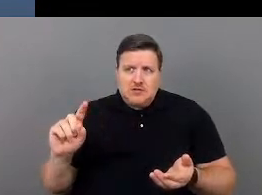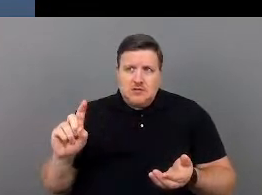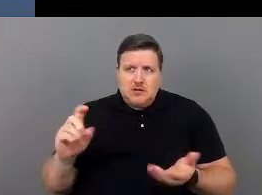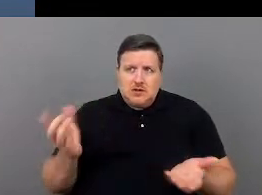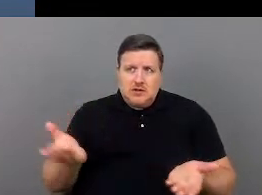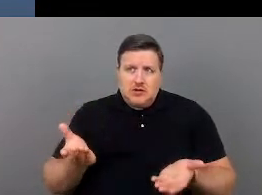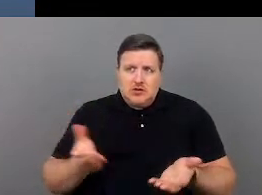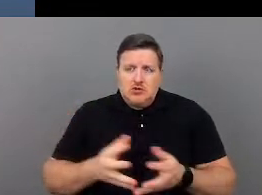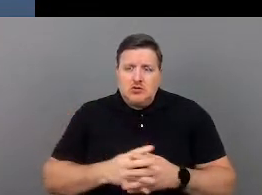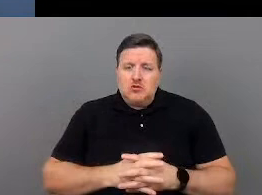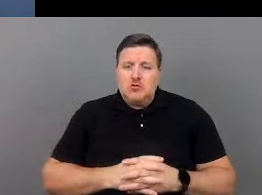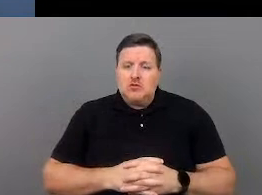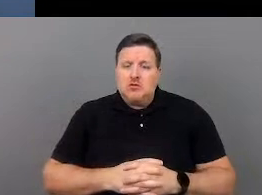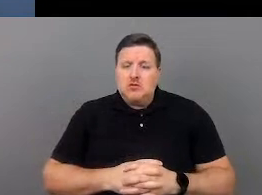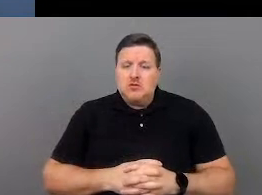WELCOME, WE CAN HEAR YOU.